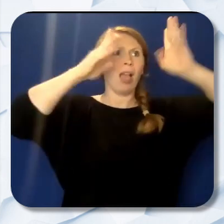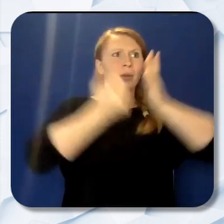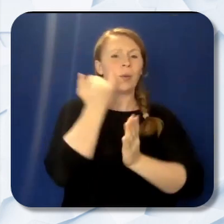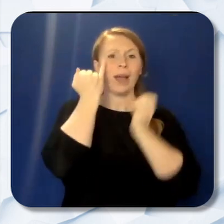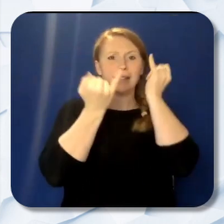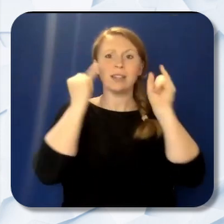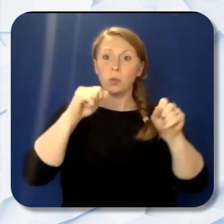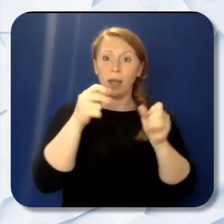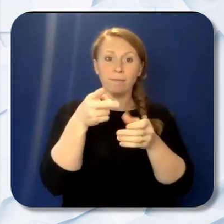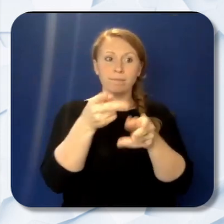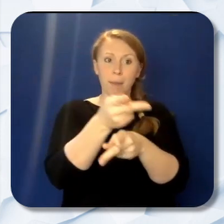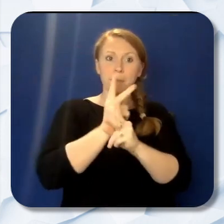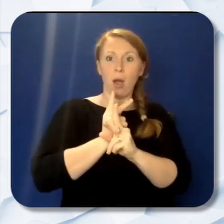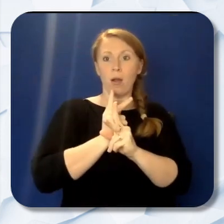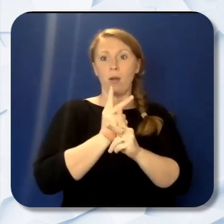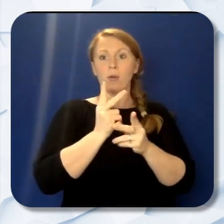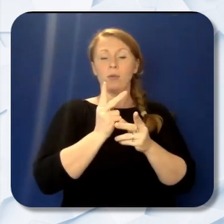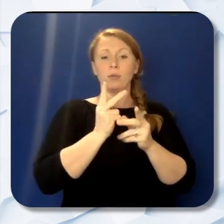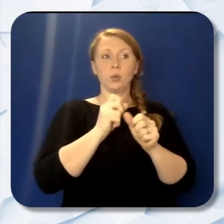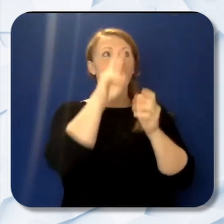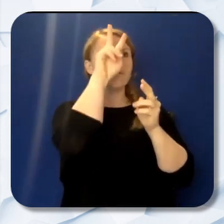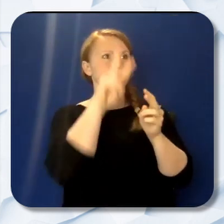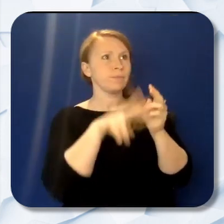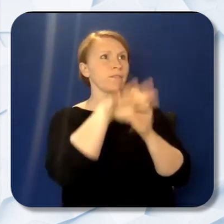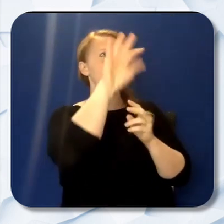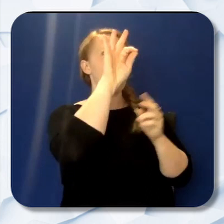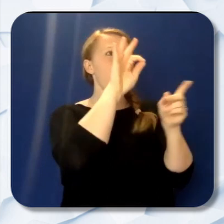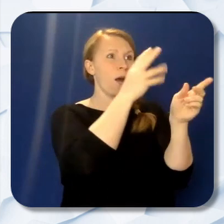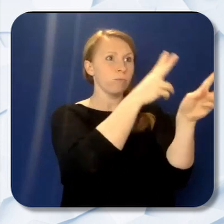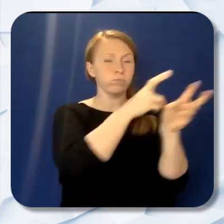websites to find and lift and use and customize some of this existing material out there.